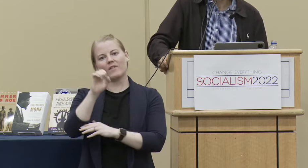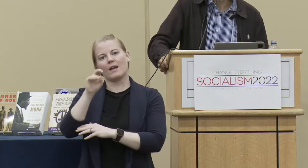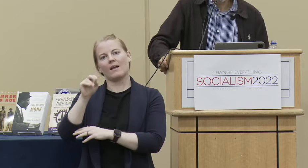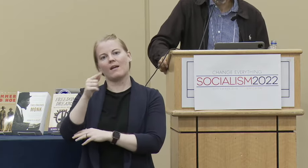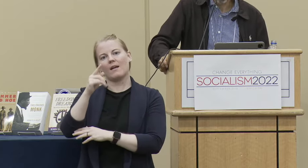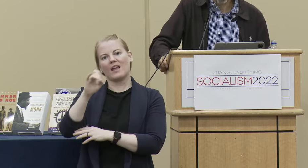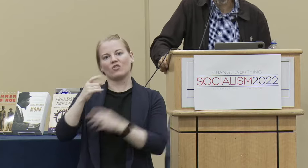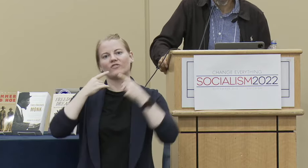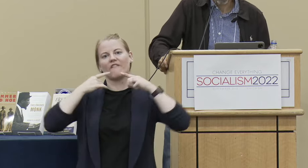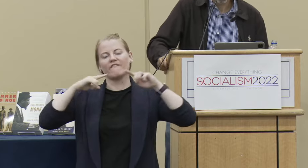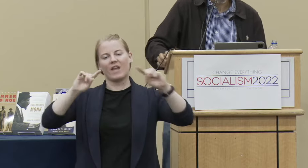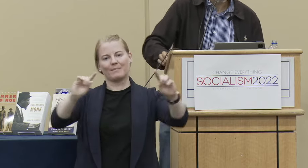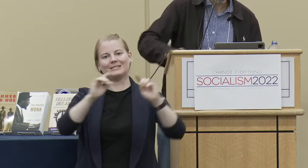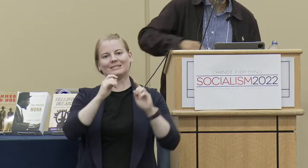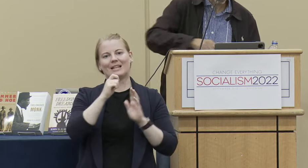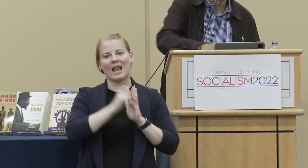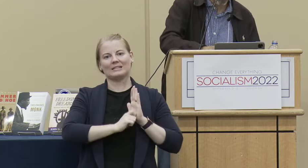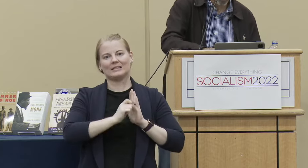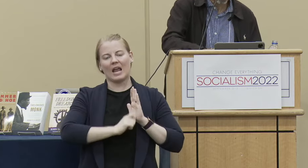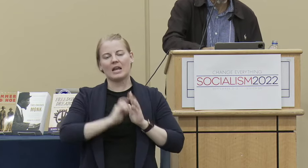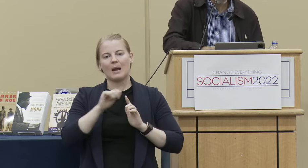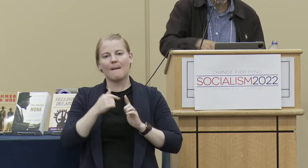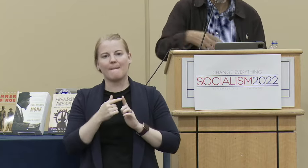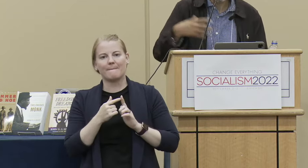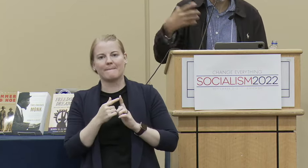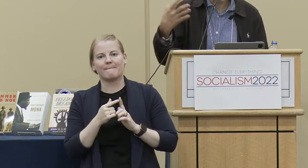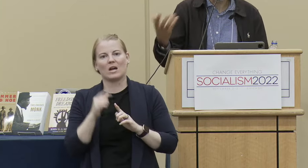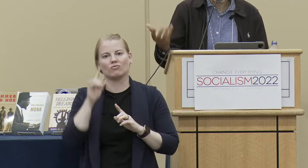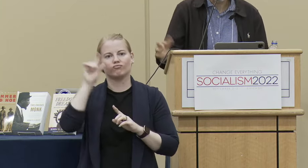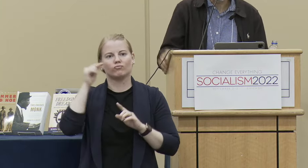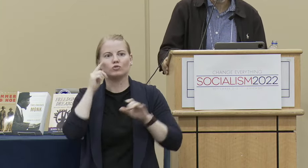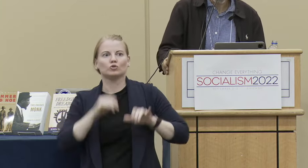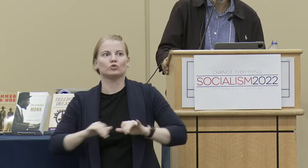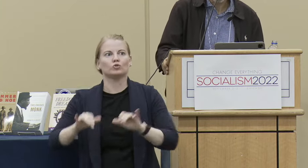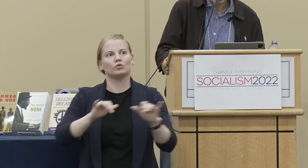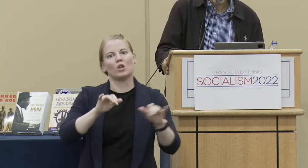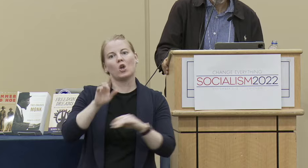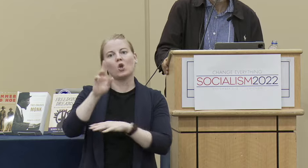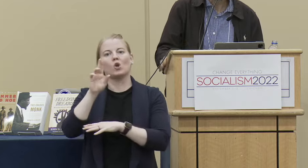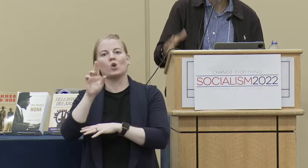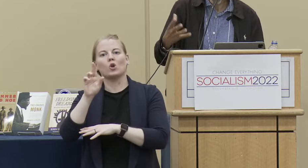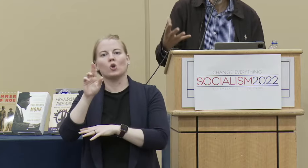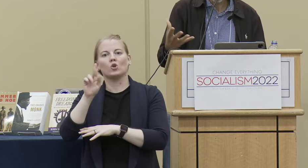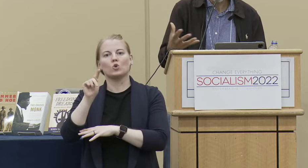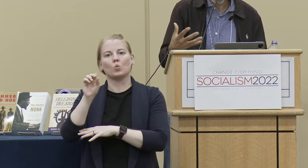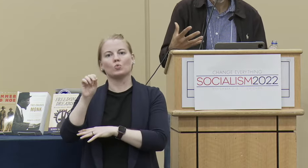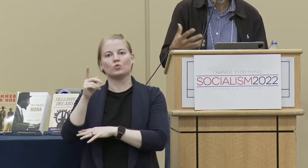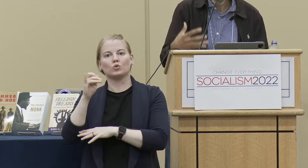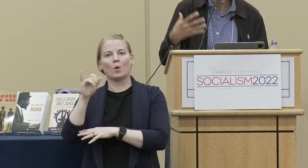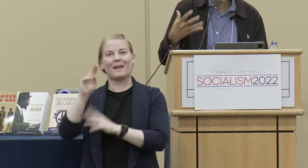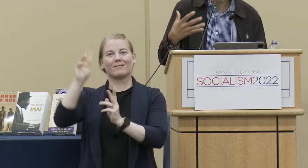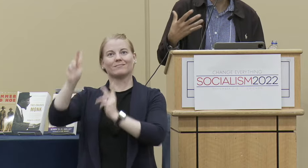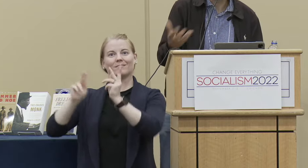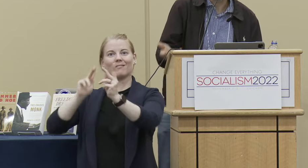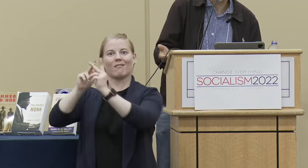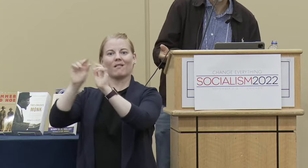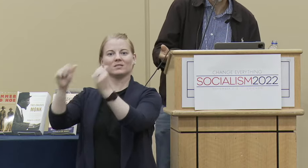have a blueprint or vision of socialism . This is one of the frameworks of the essay. So, if there is a socialist project